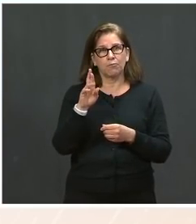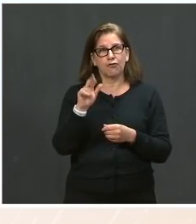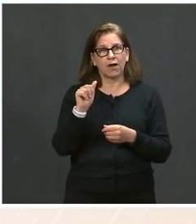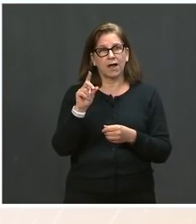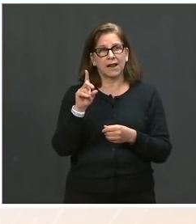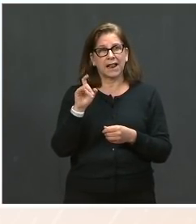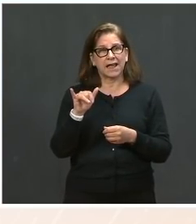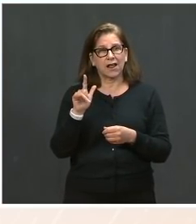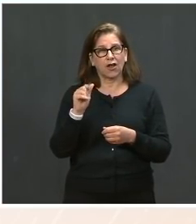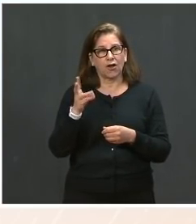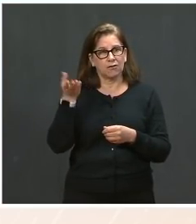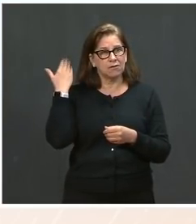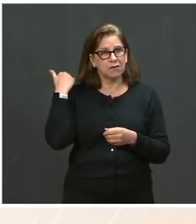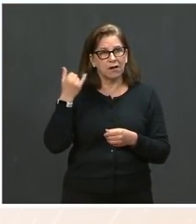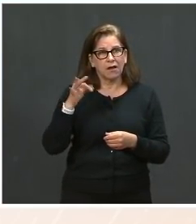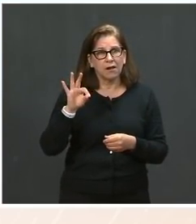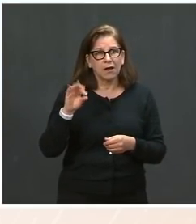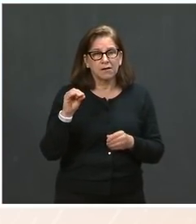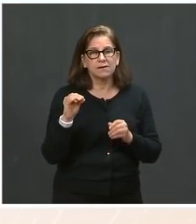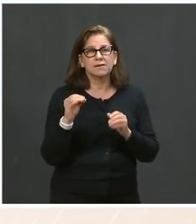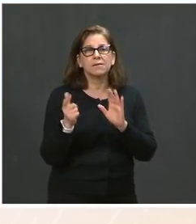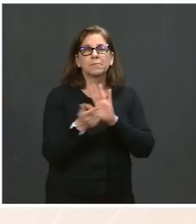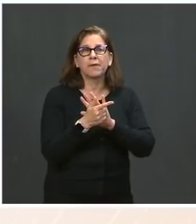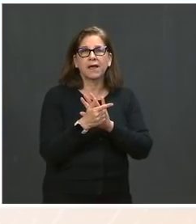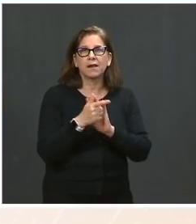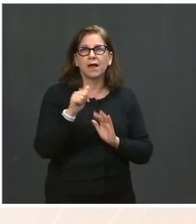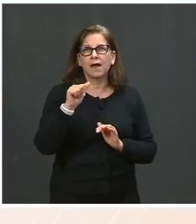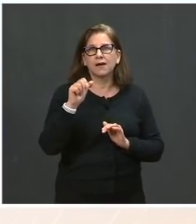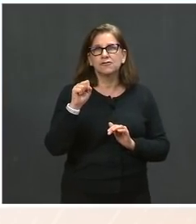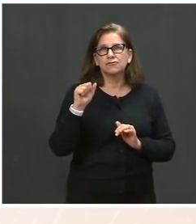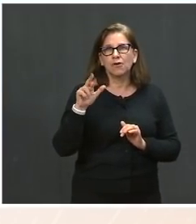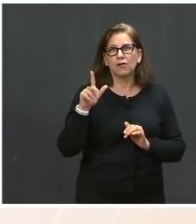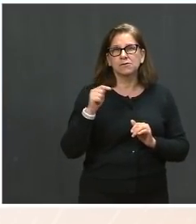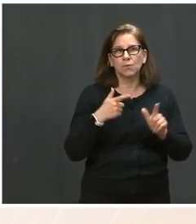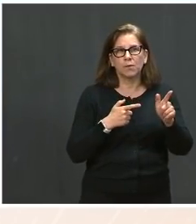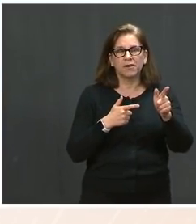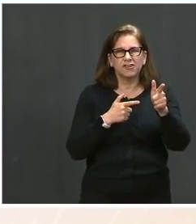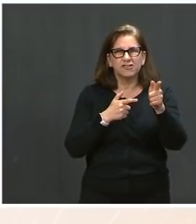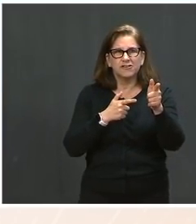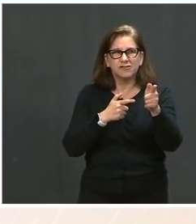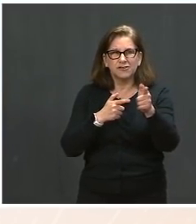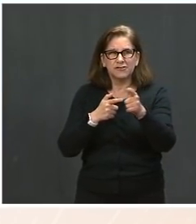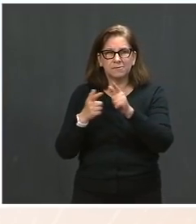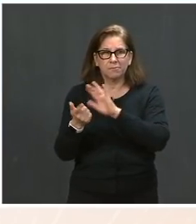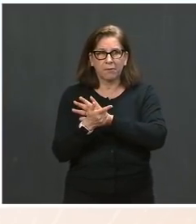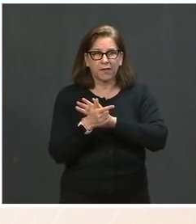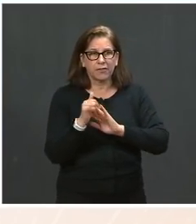He believes that taking additional steps on background checks, that putting in place an assault weapons ban again